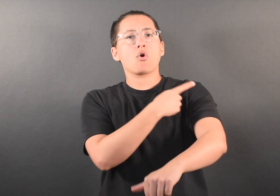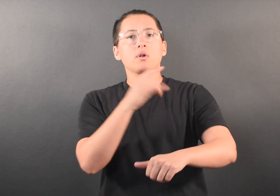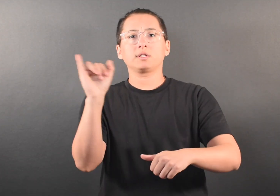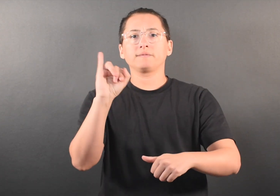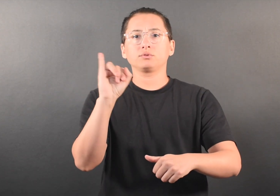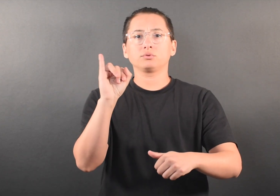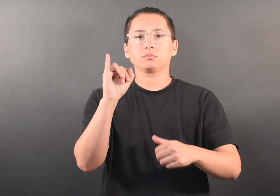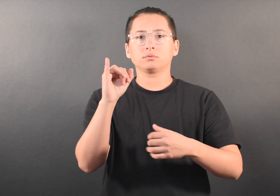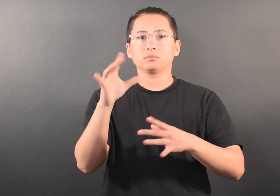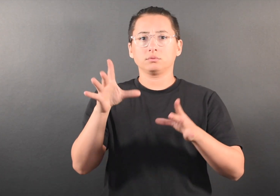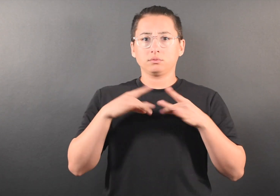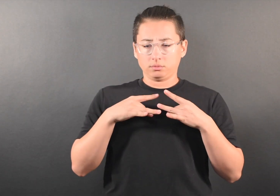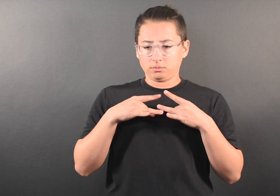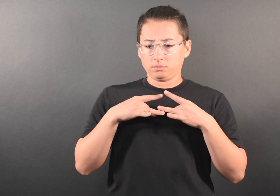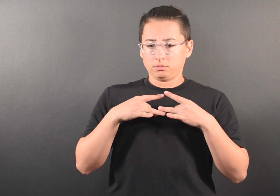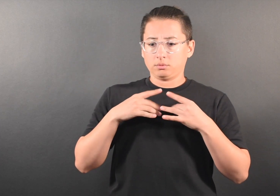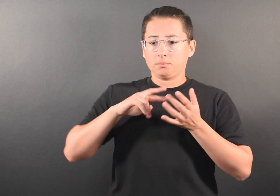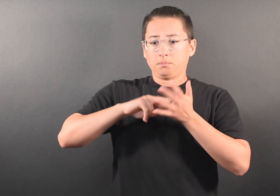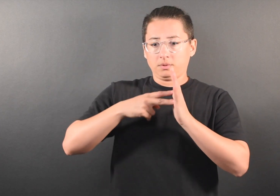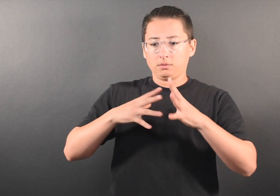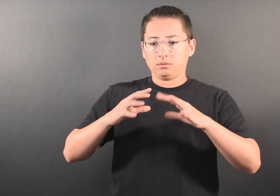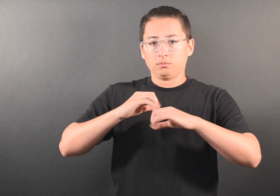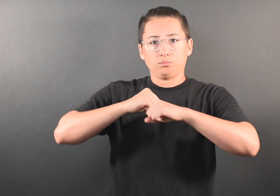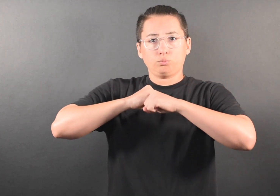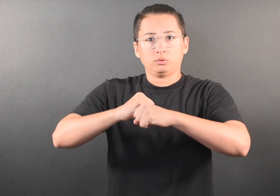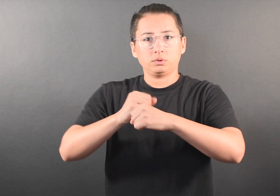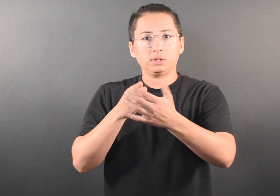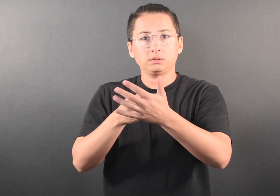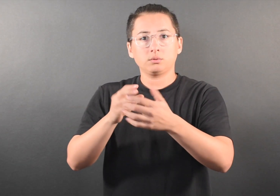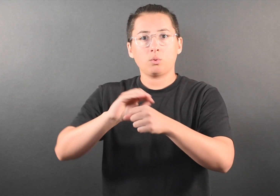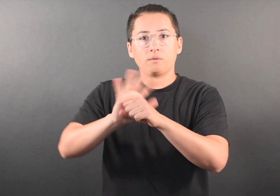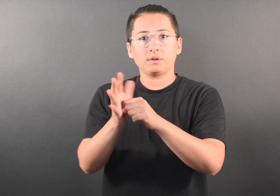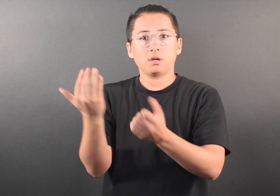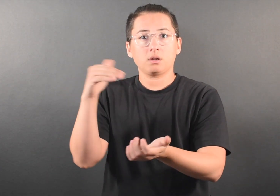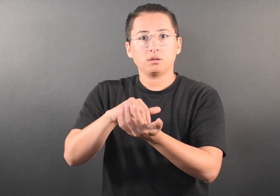how long after infection someone is protected from getting COVID-19 again.